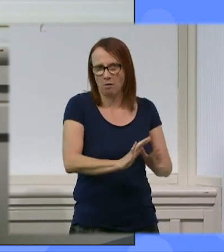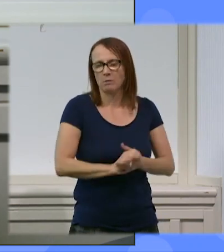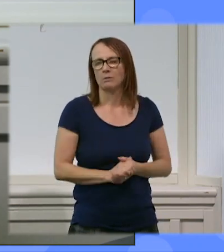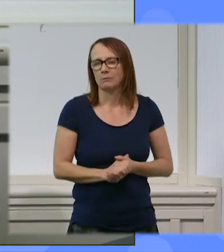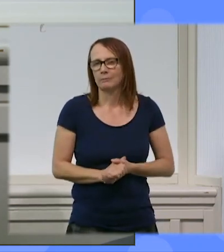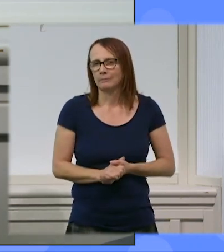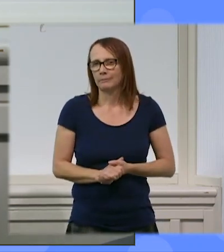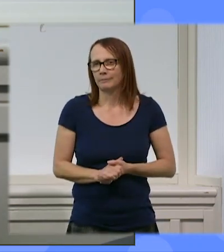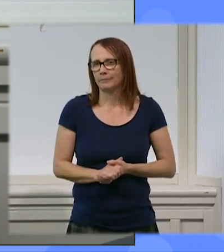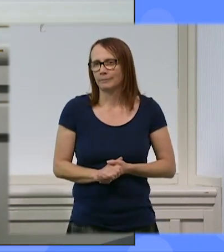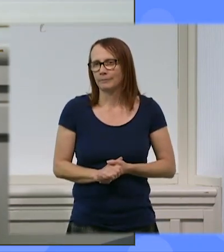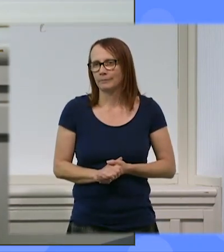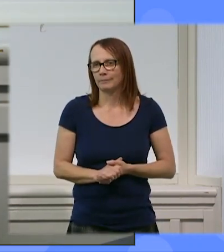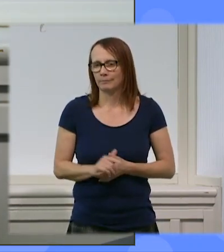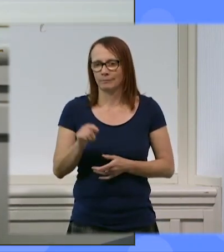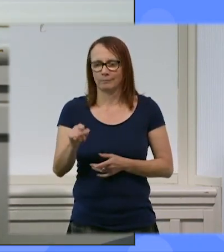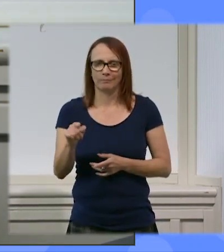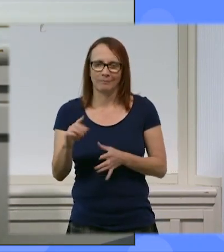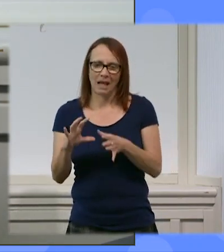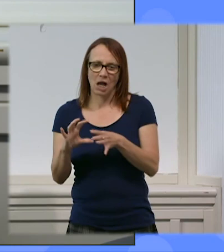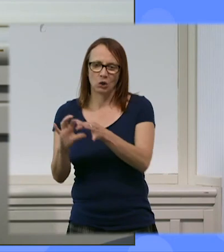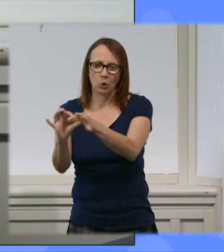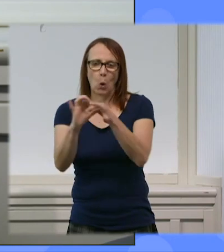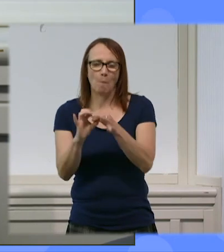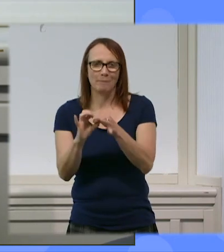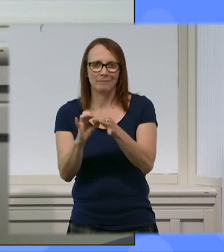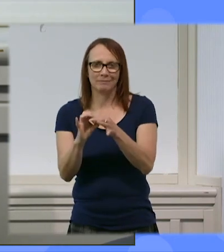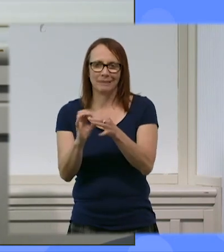the co-op town as he called it higher levels of voting high levels of